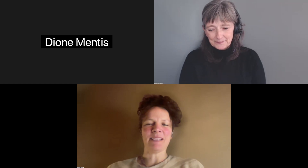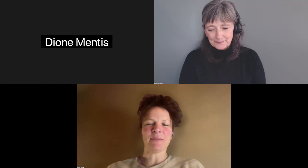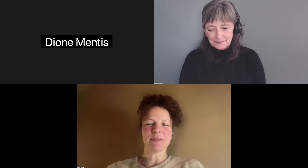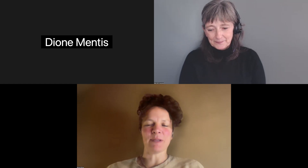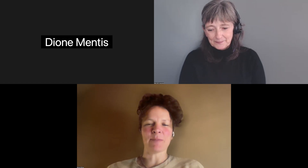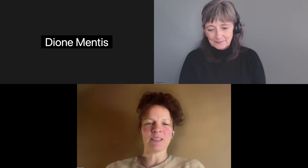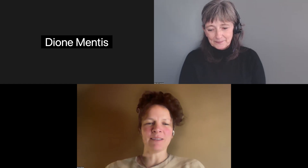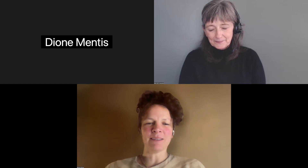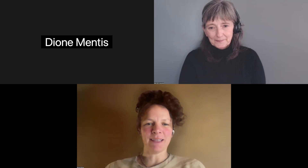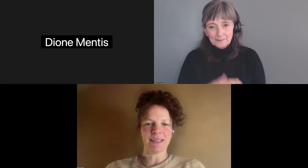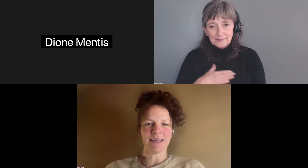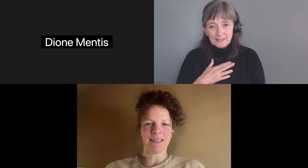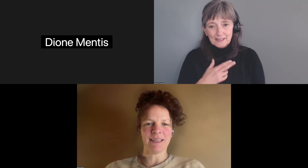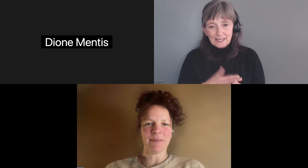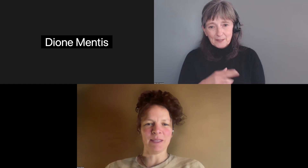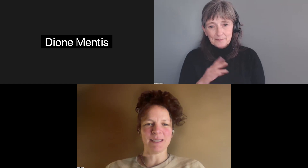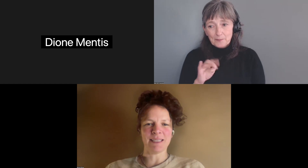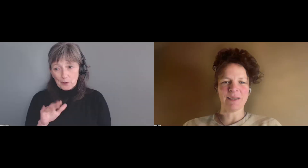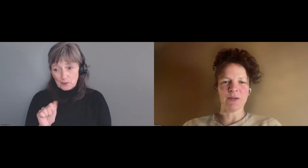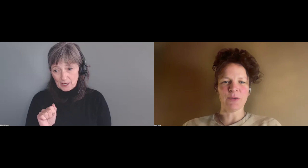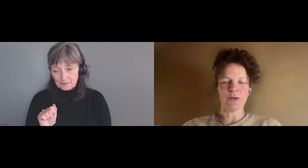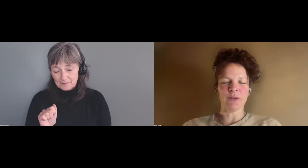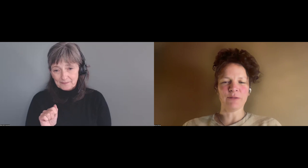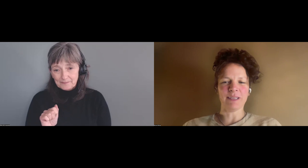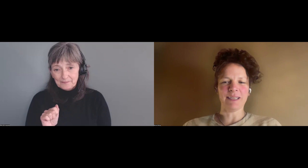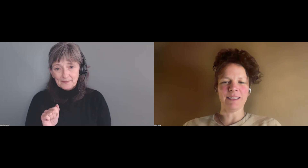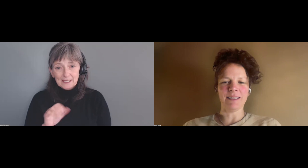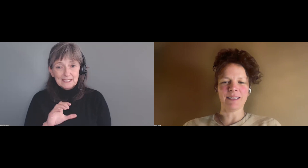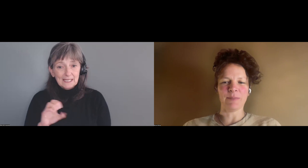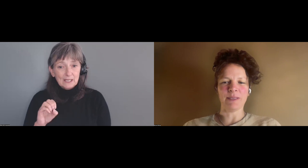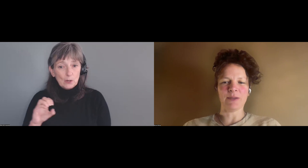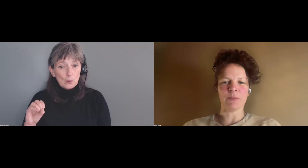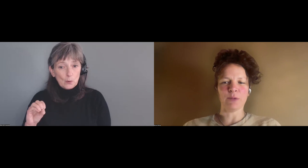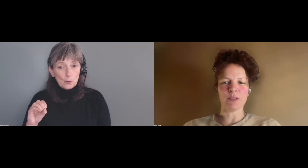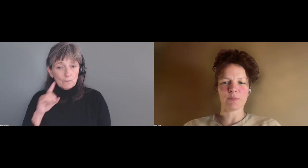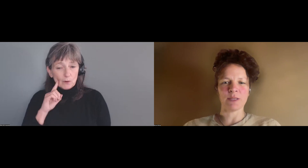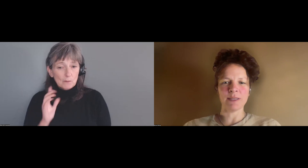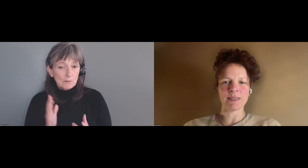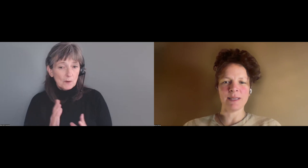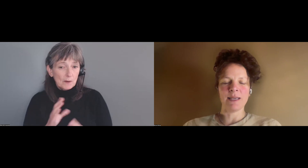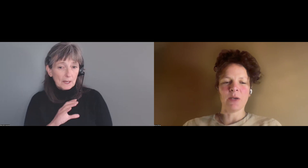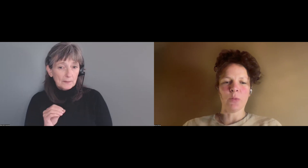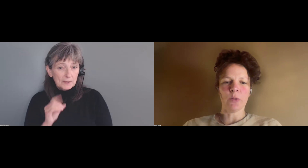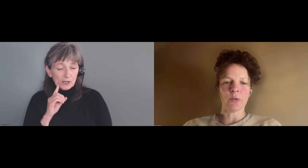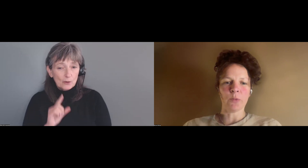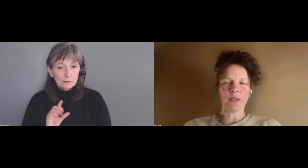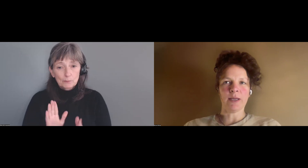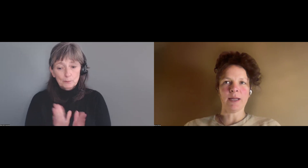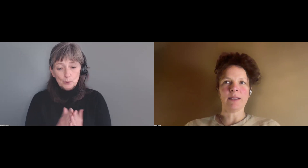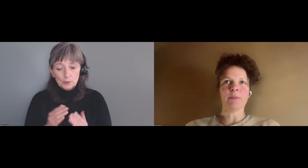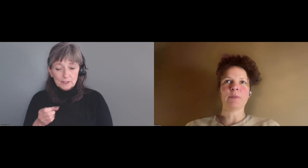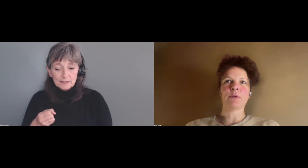my name is Barbara. I am CEO of a little company called Book Sprints, where we help